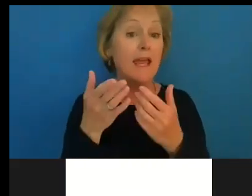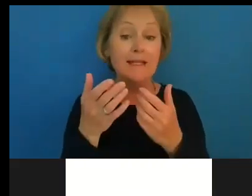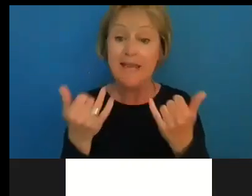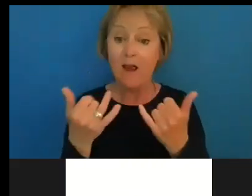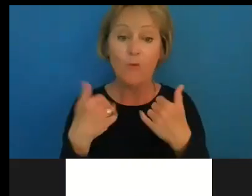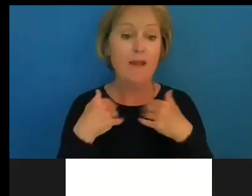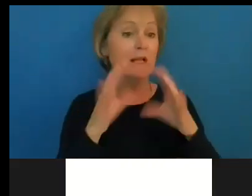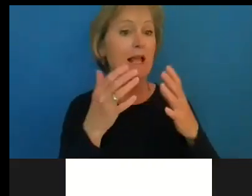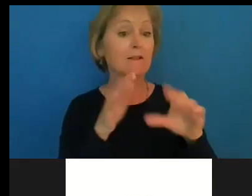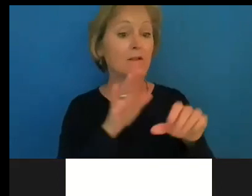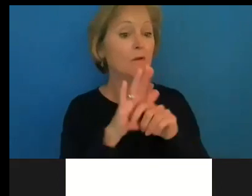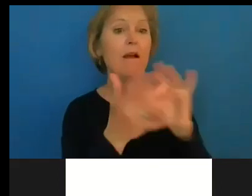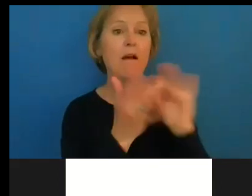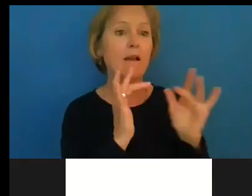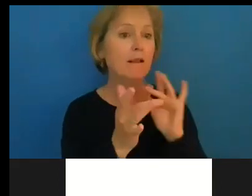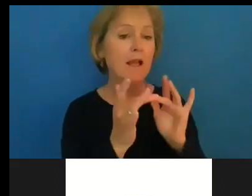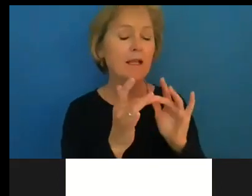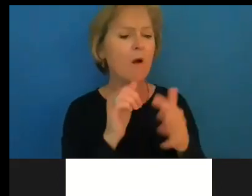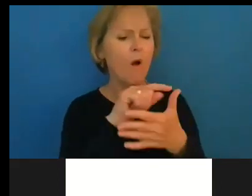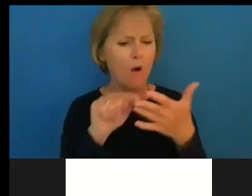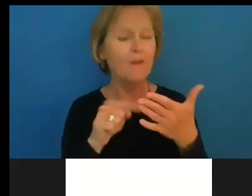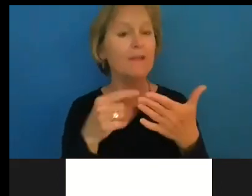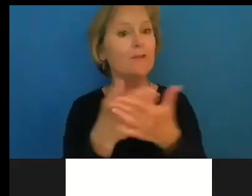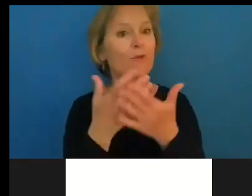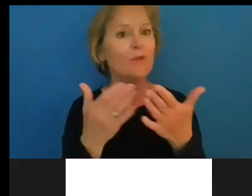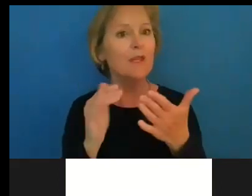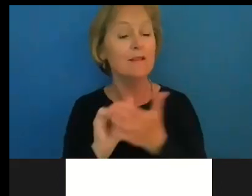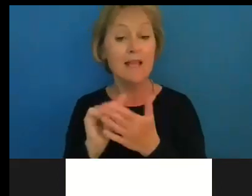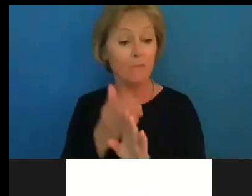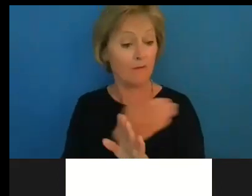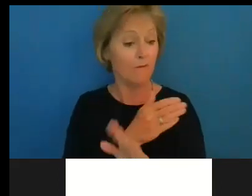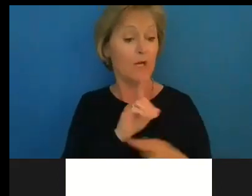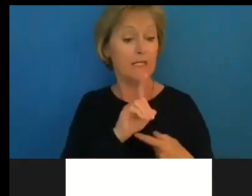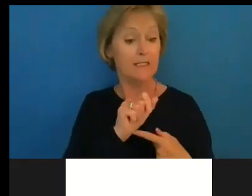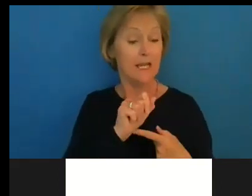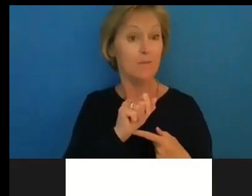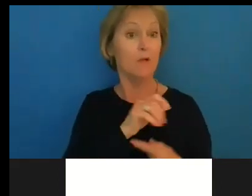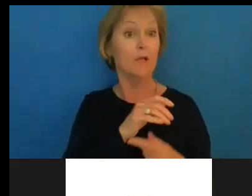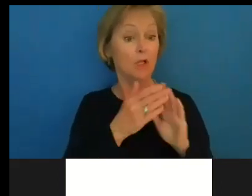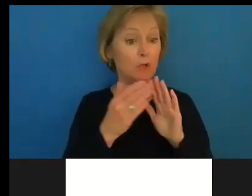All of these things that the disabled community and chronically ill community has